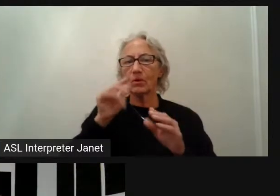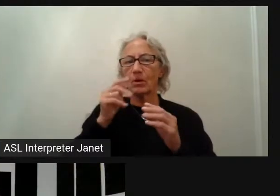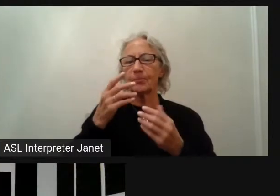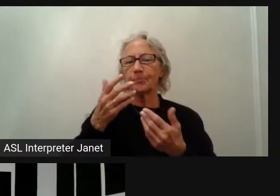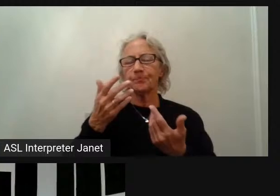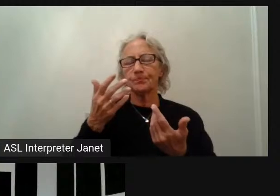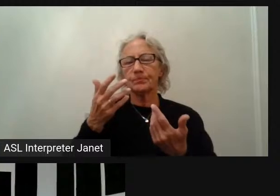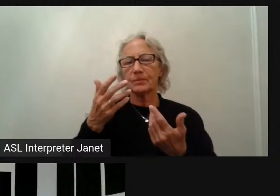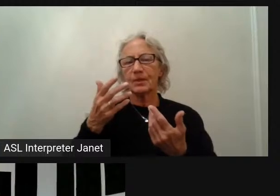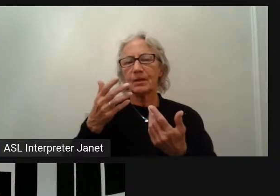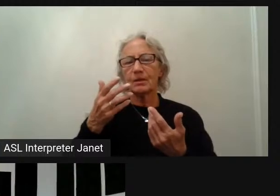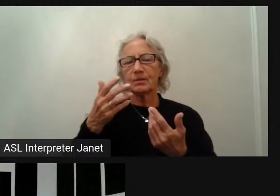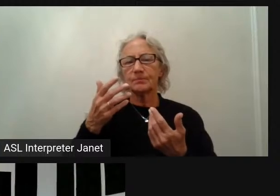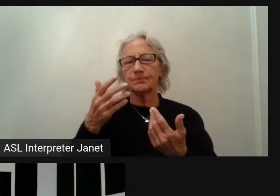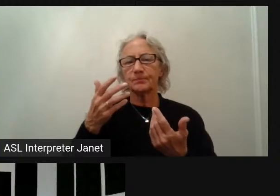Speaker in most cases this is also